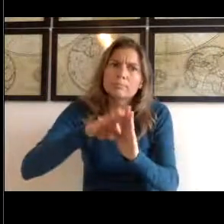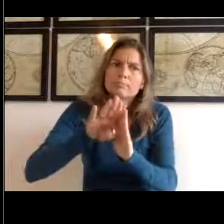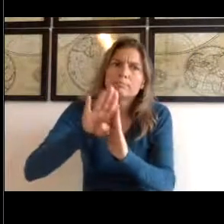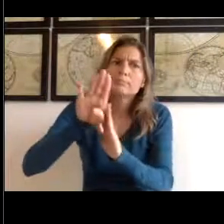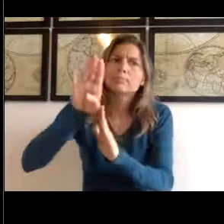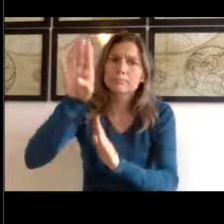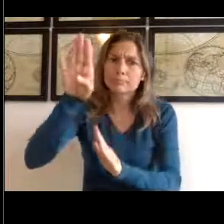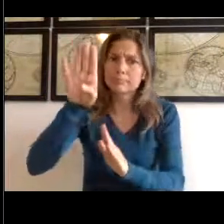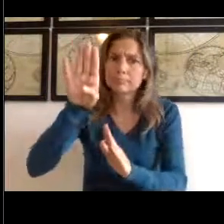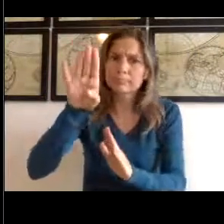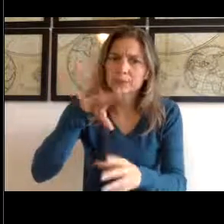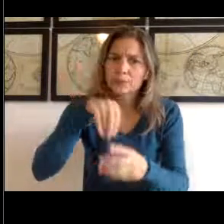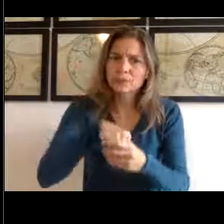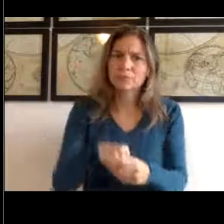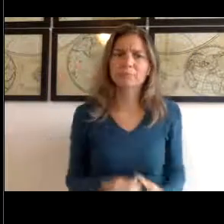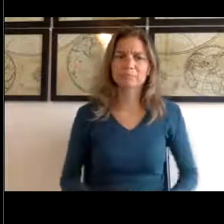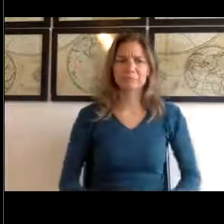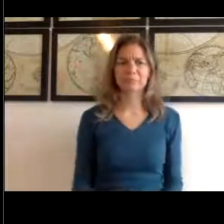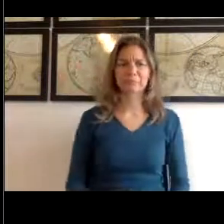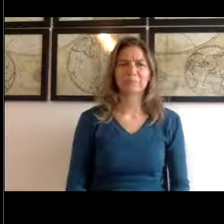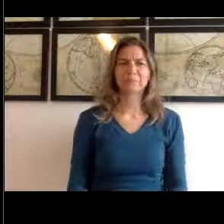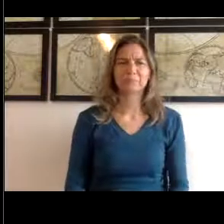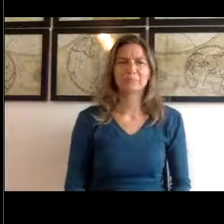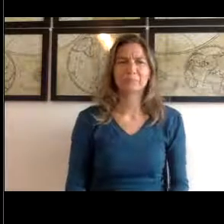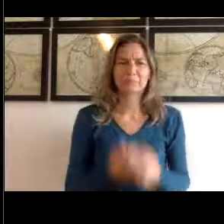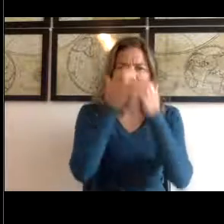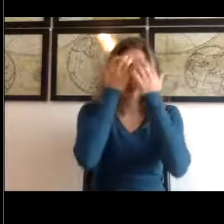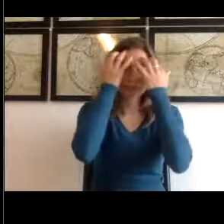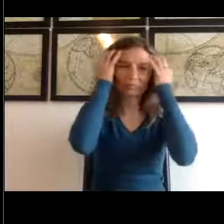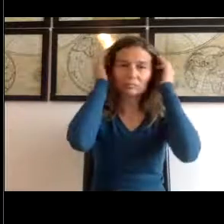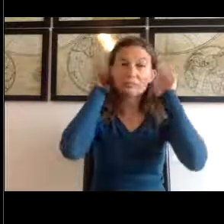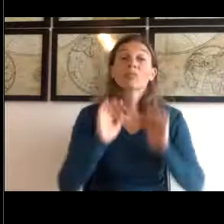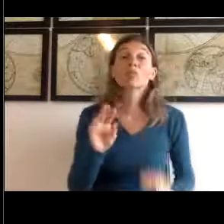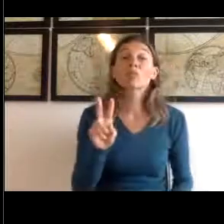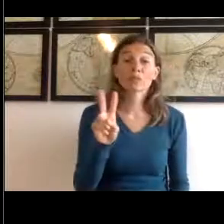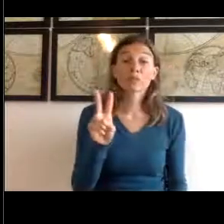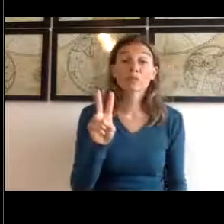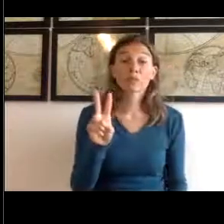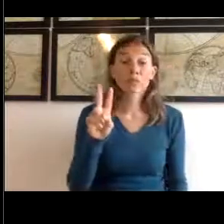A little bit of background. VC was originally set up to send volunteers